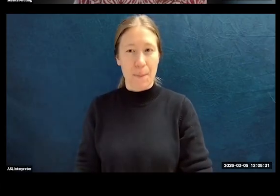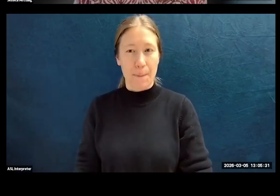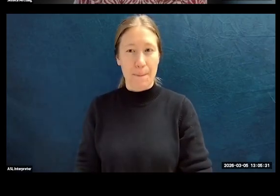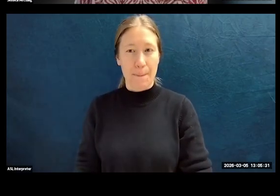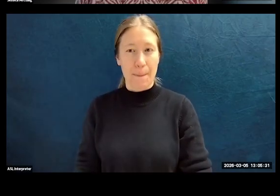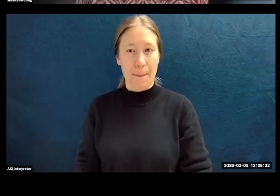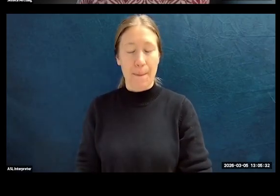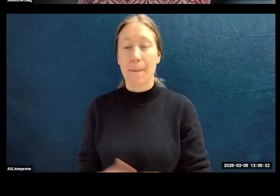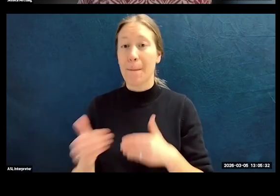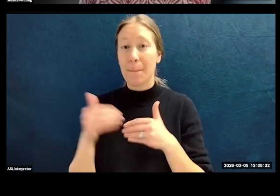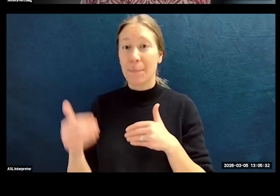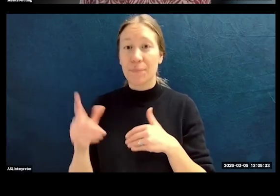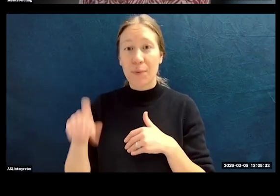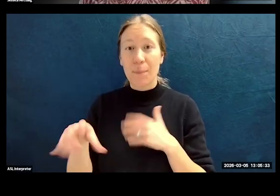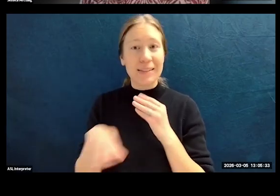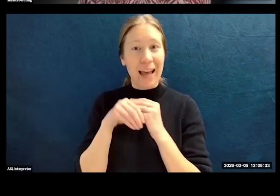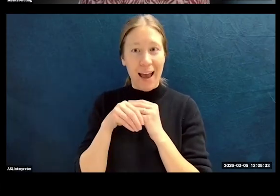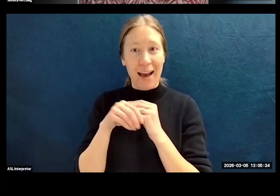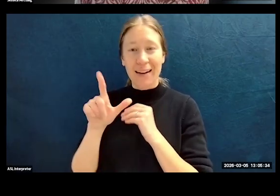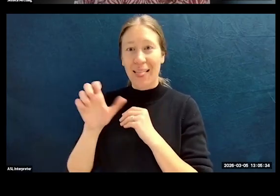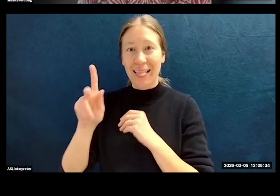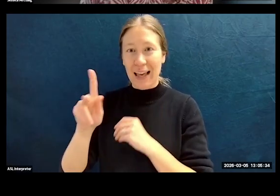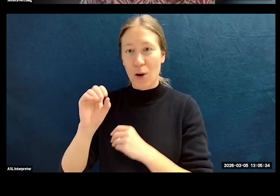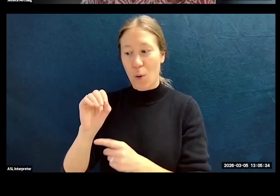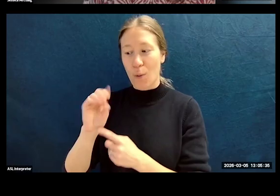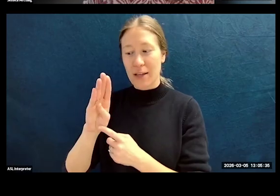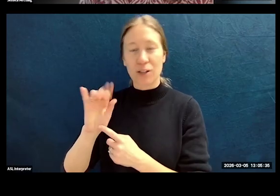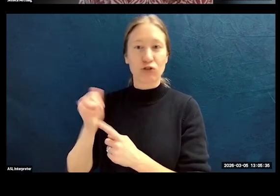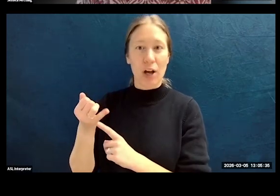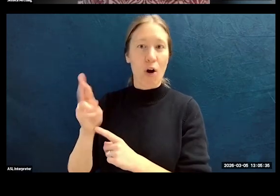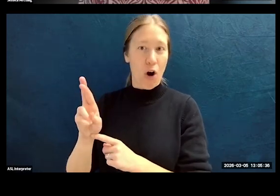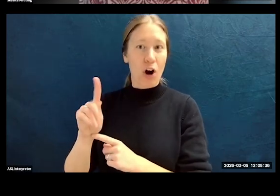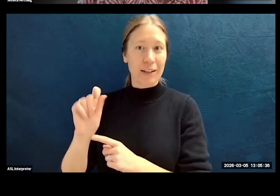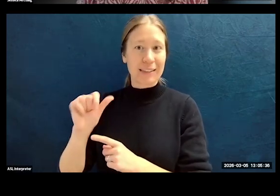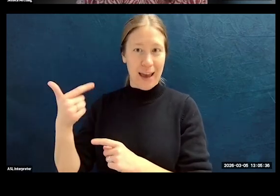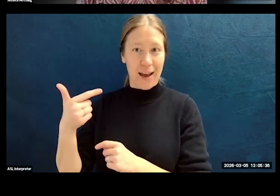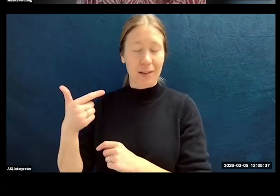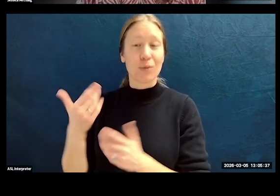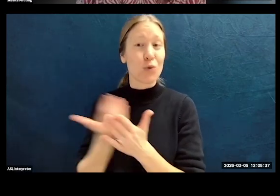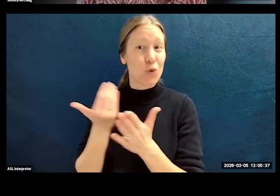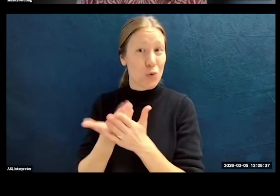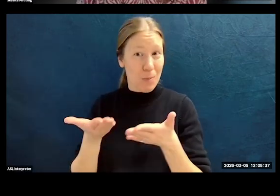Next, we need to add the link OBJR tag. We're going to use a new method to find this content and add it.